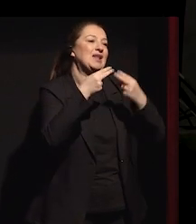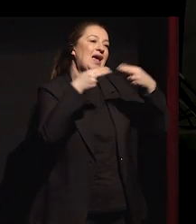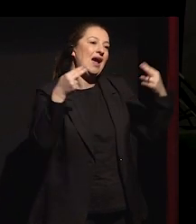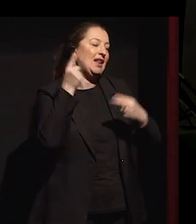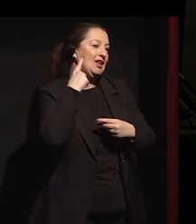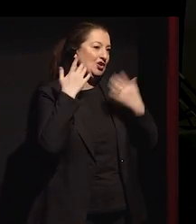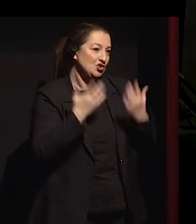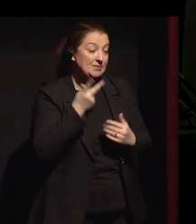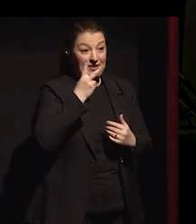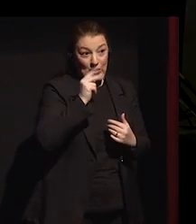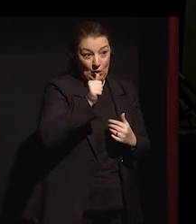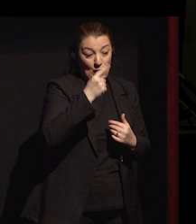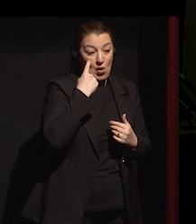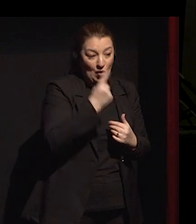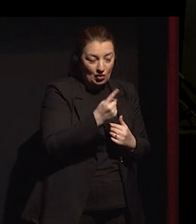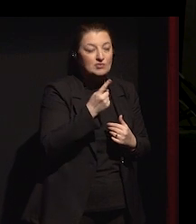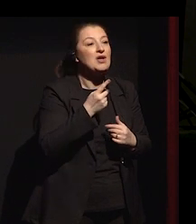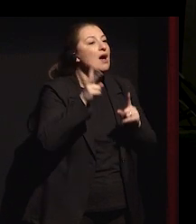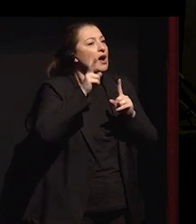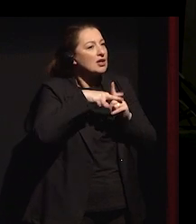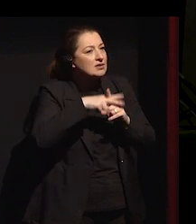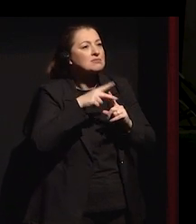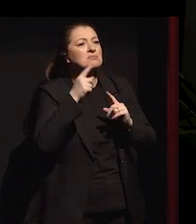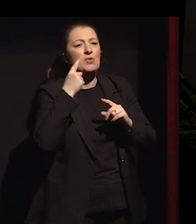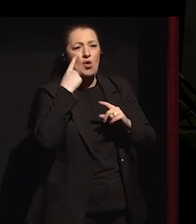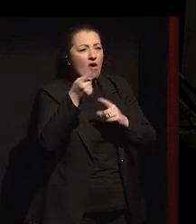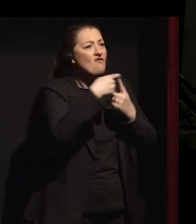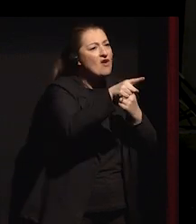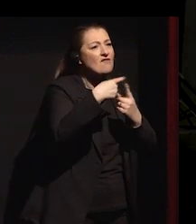In addition, you will be able to meet and talk with representatives